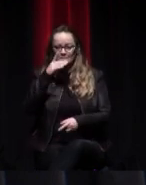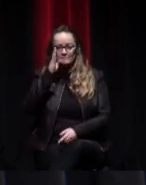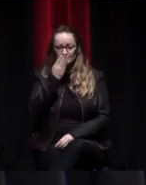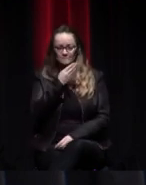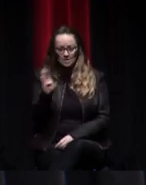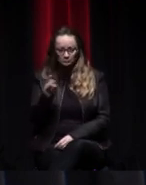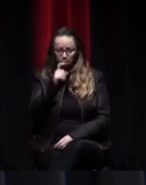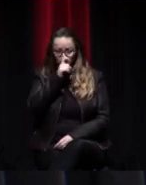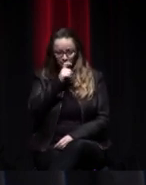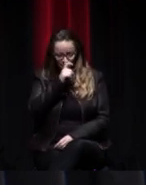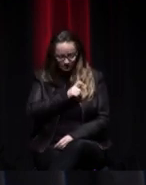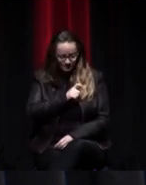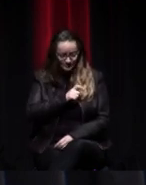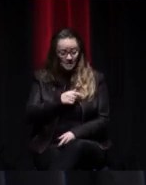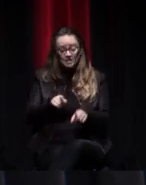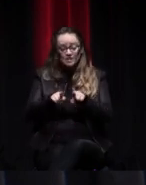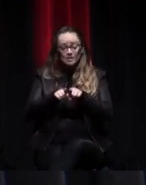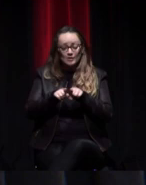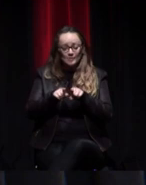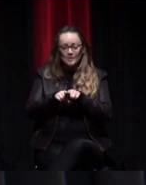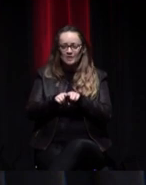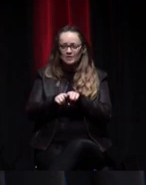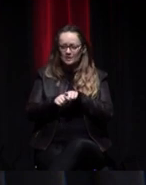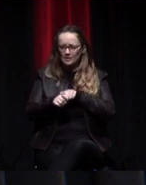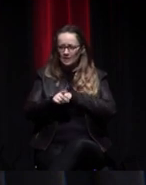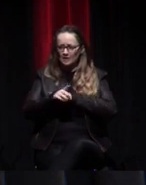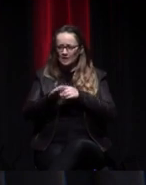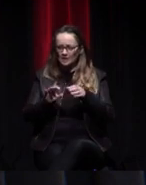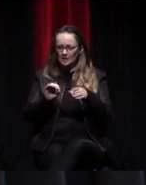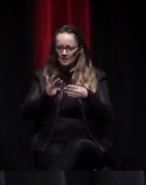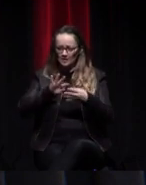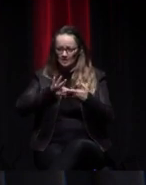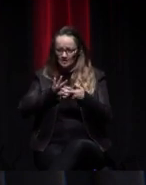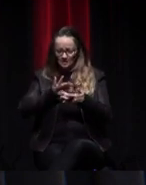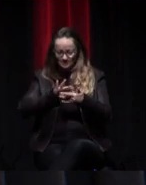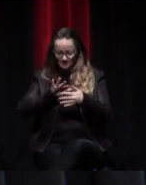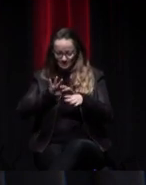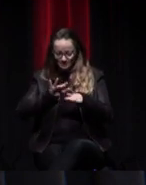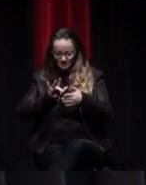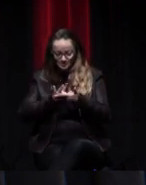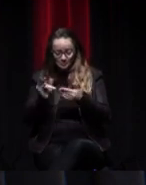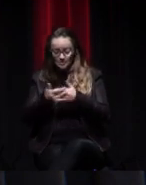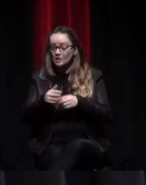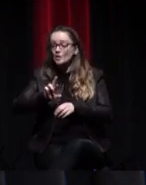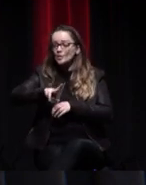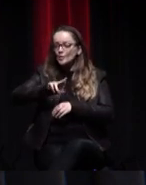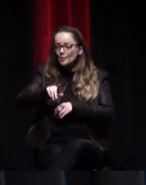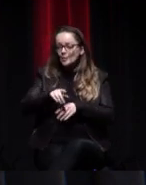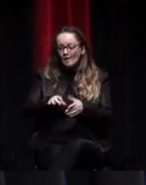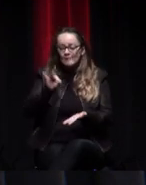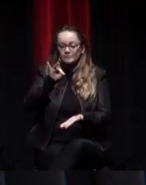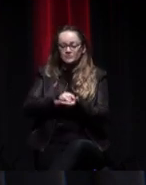Moreover, the social medias don't recognize themselves as medias, but as social relations.”